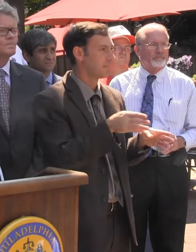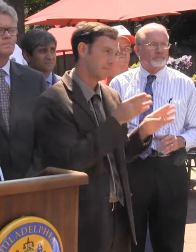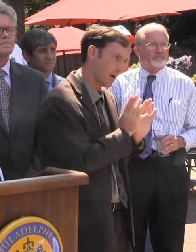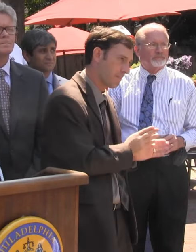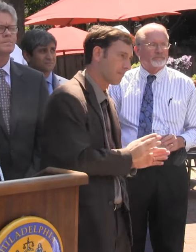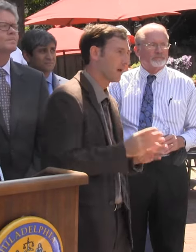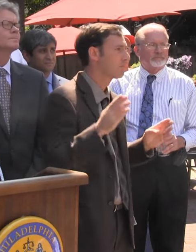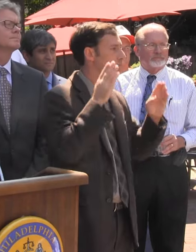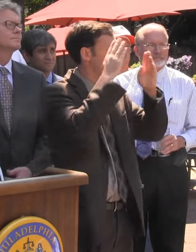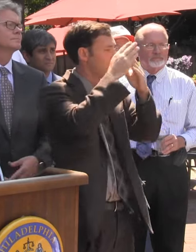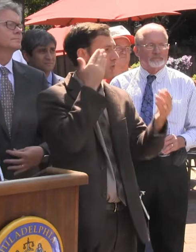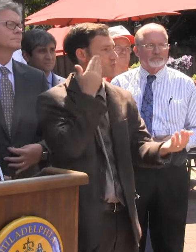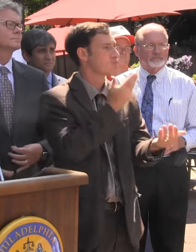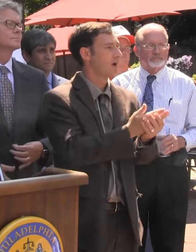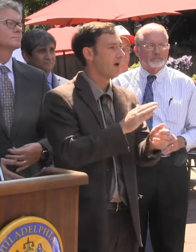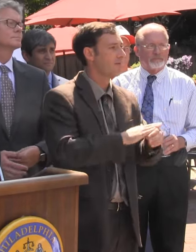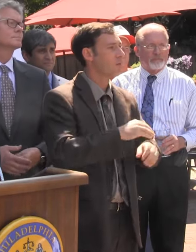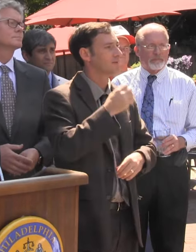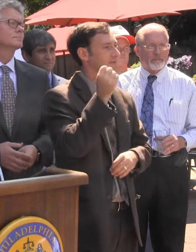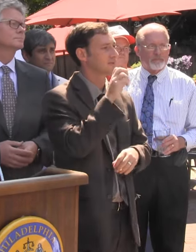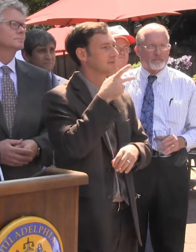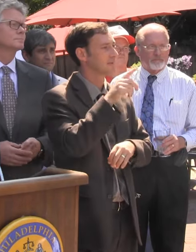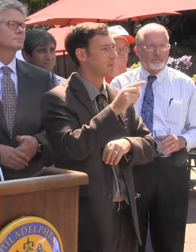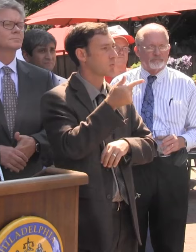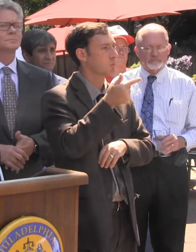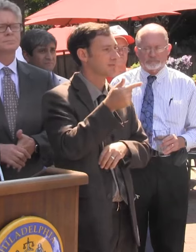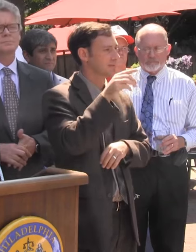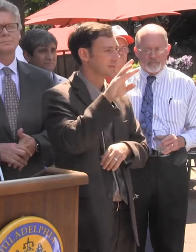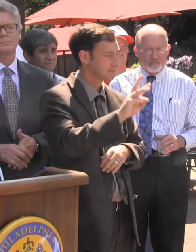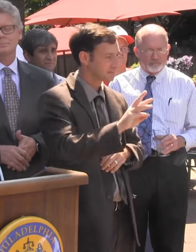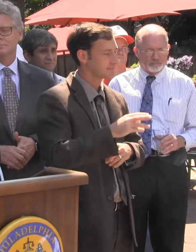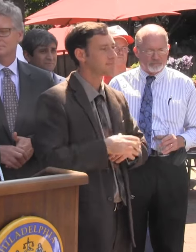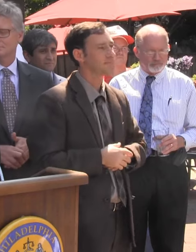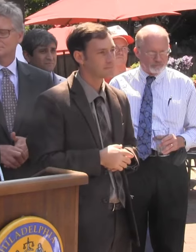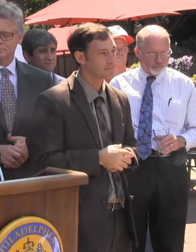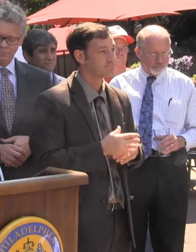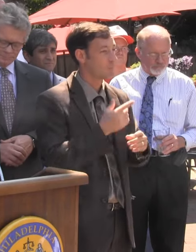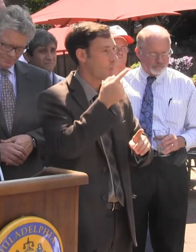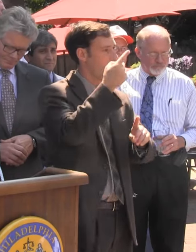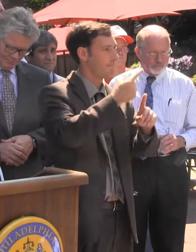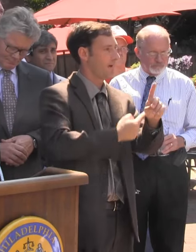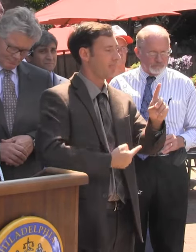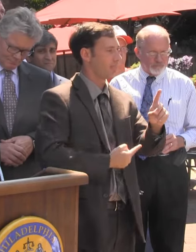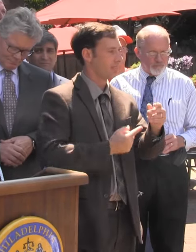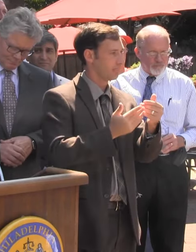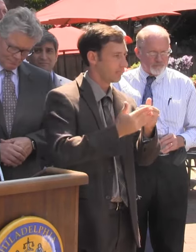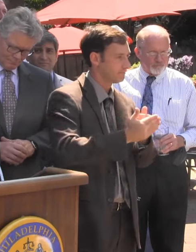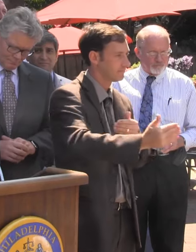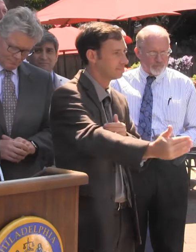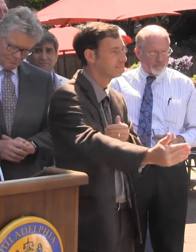arrival on Saturday, September 26th. Again one month from today. "I'll Be There" is a